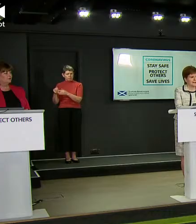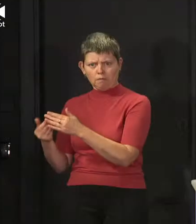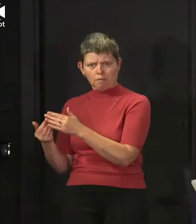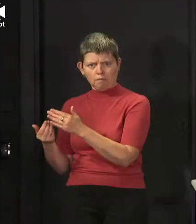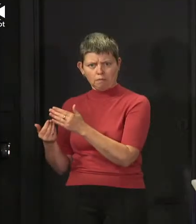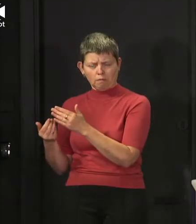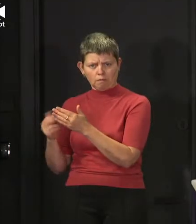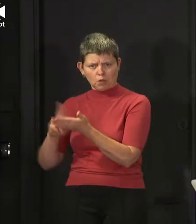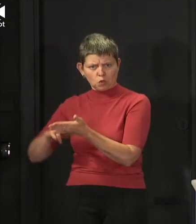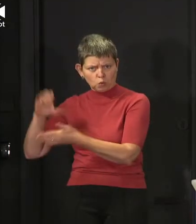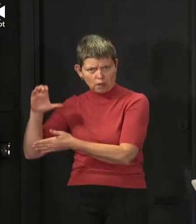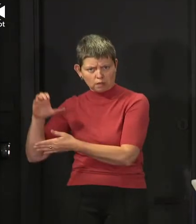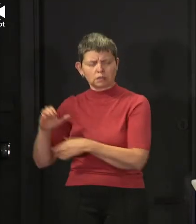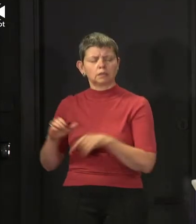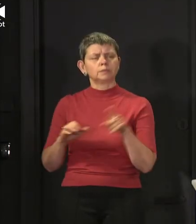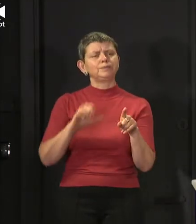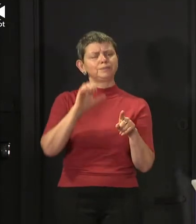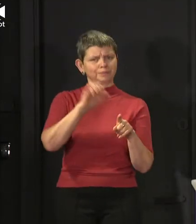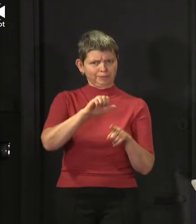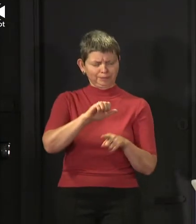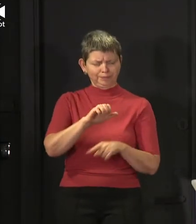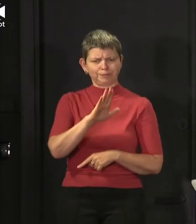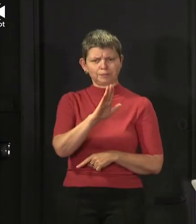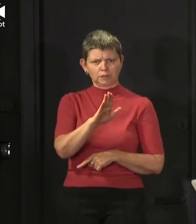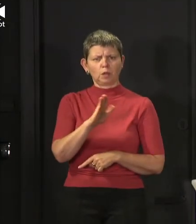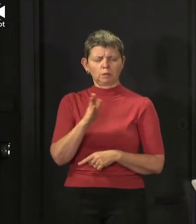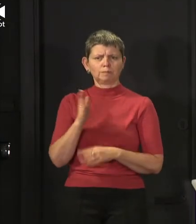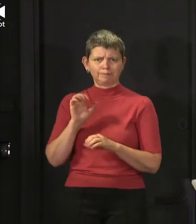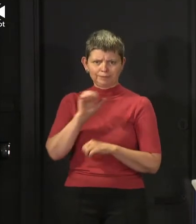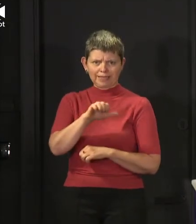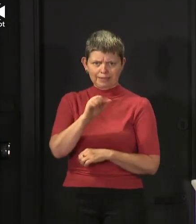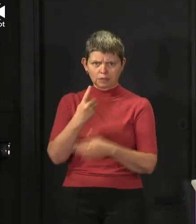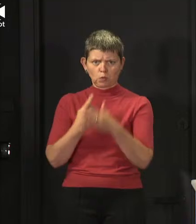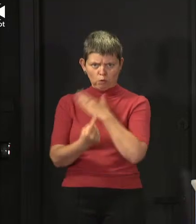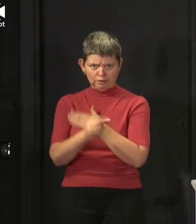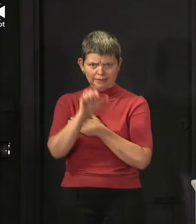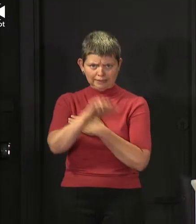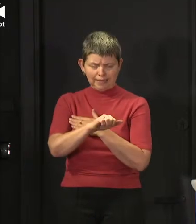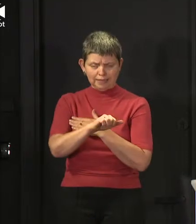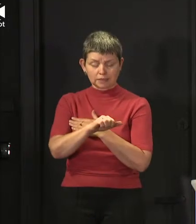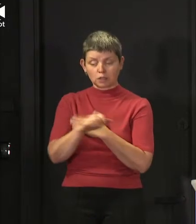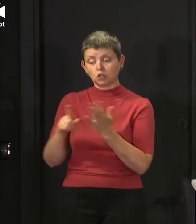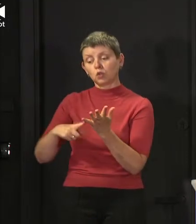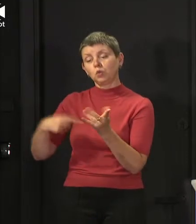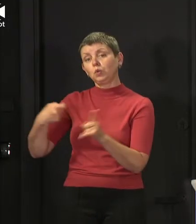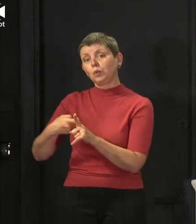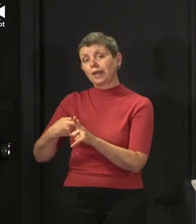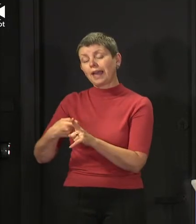It is the latter. So the UK government's proposals here are about lifting the requirement to